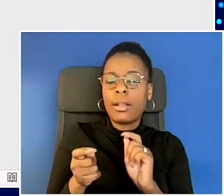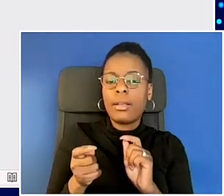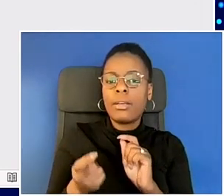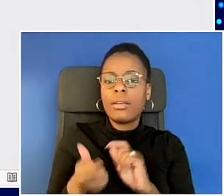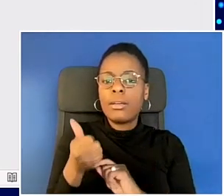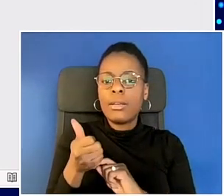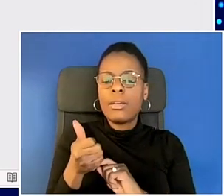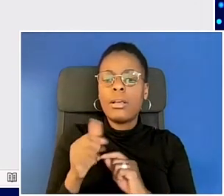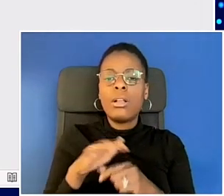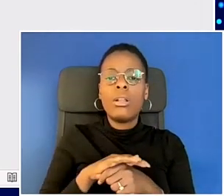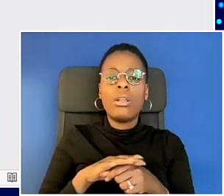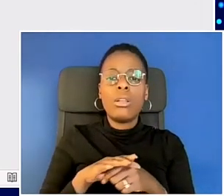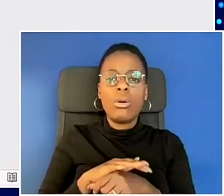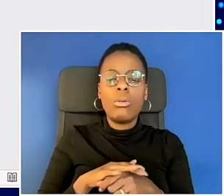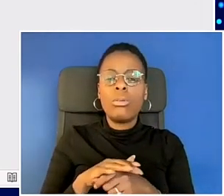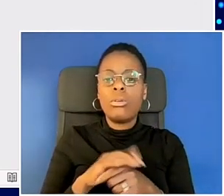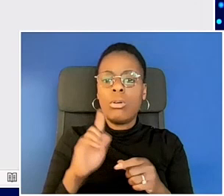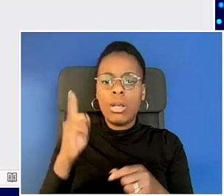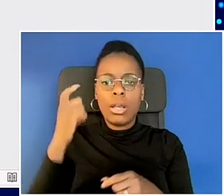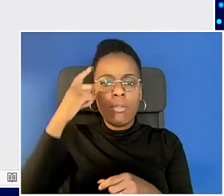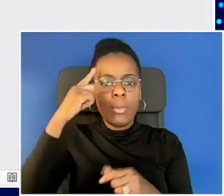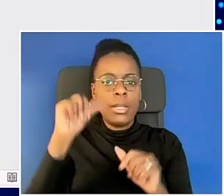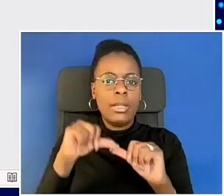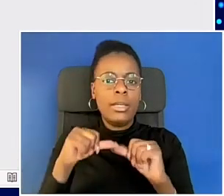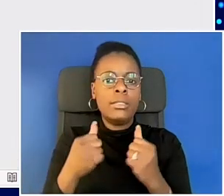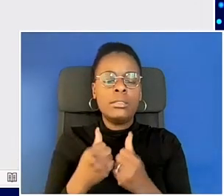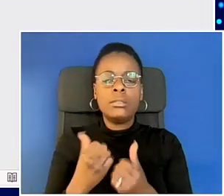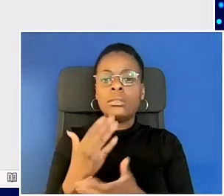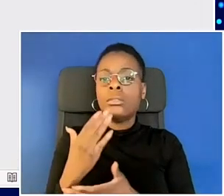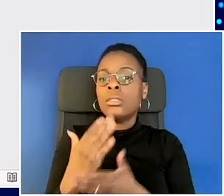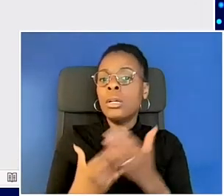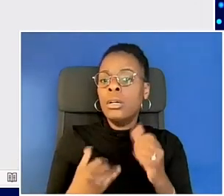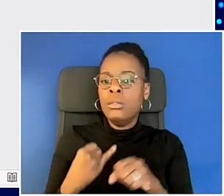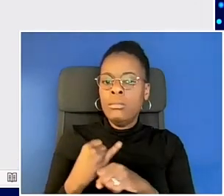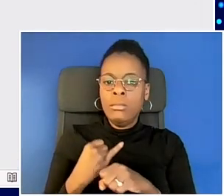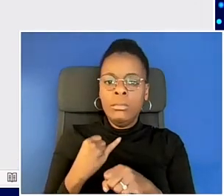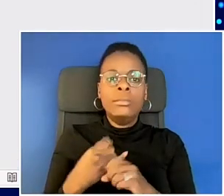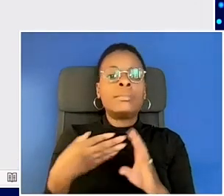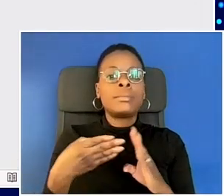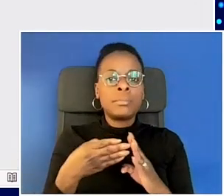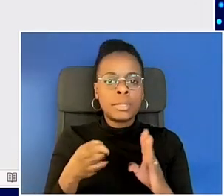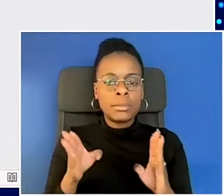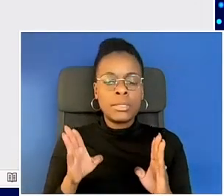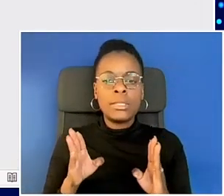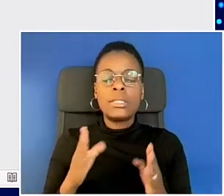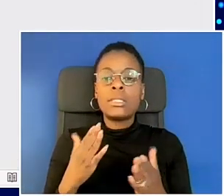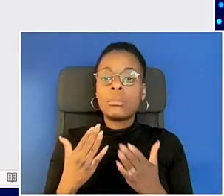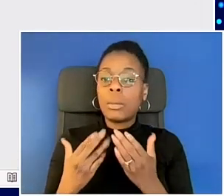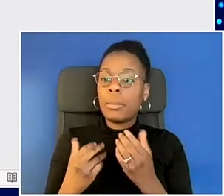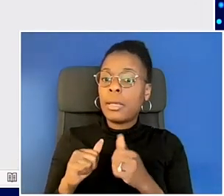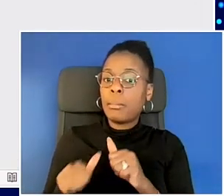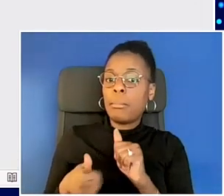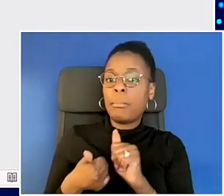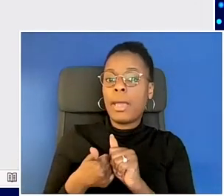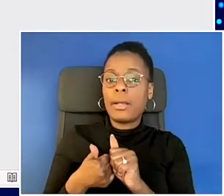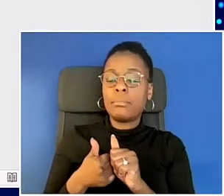Some of these institutions are public, and they may be backed by the full faith and credit of a local government, not just the